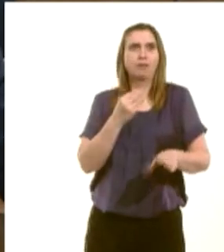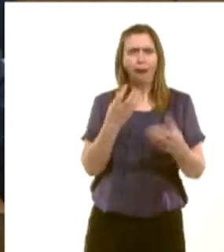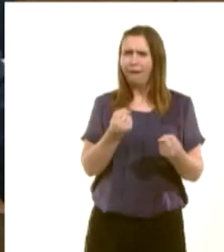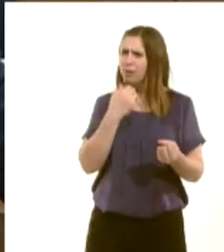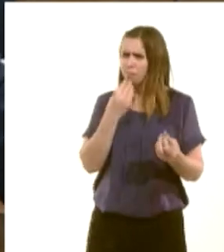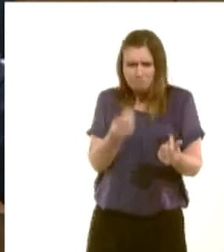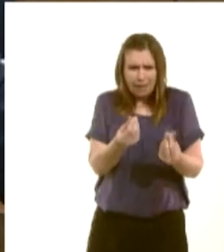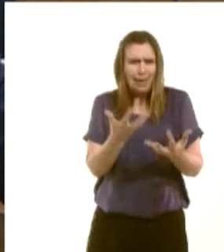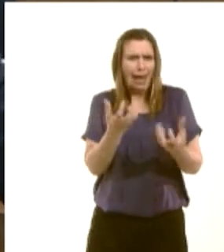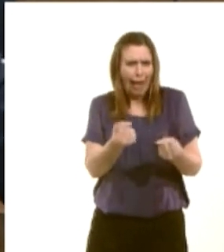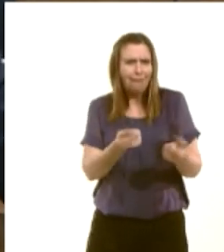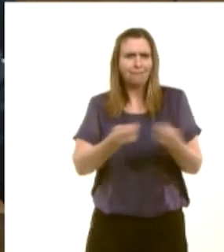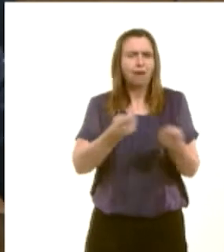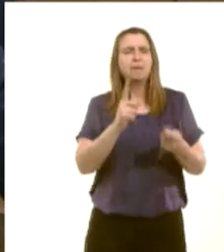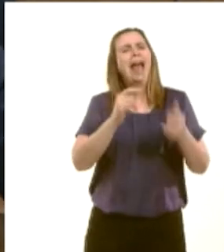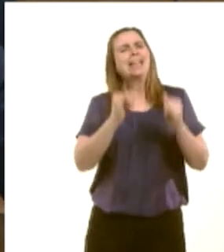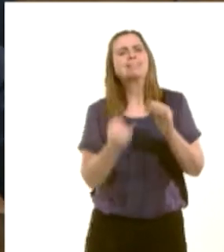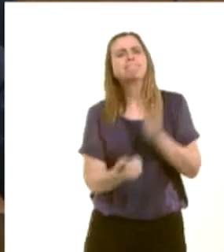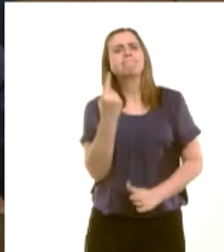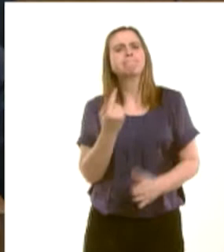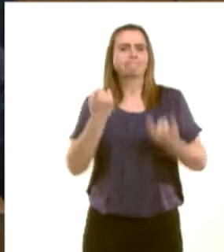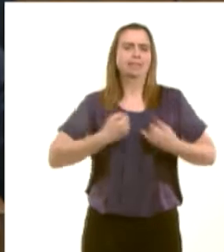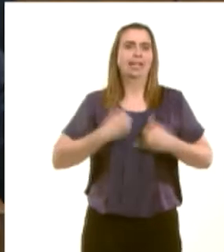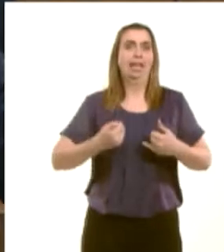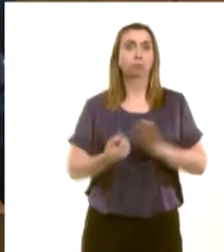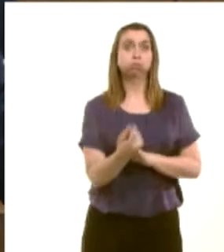unfortunate situation with regard to sickness absence at this present time in that hospital.